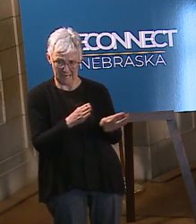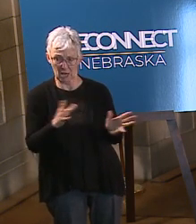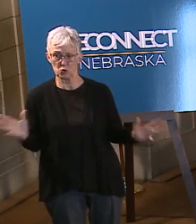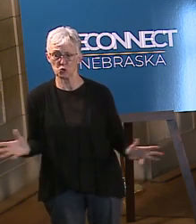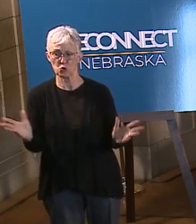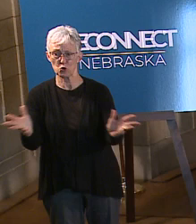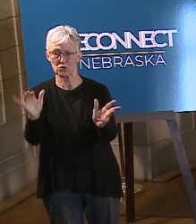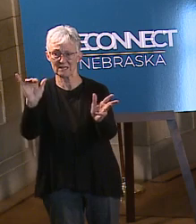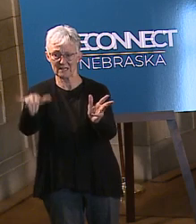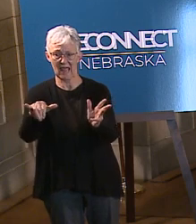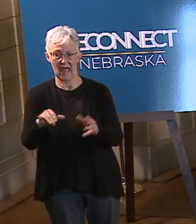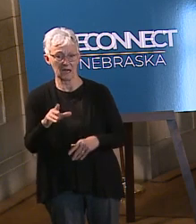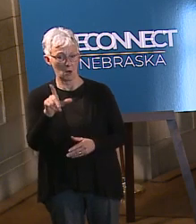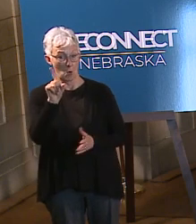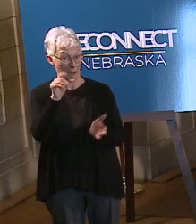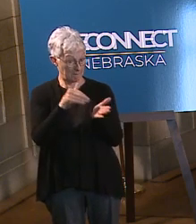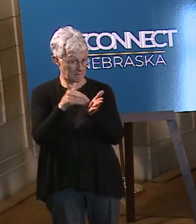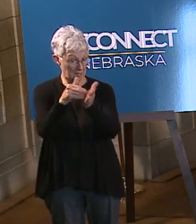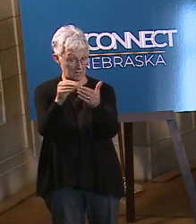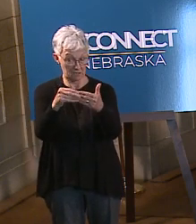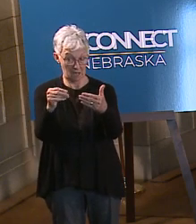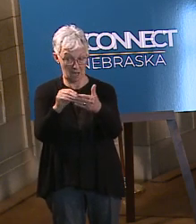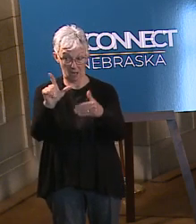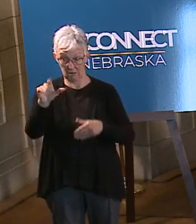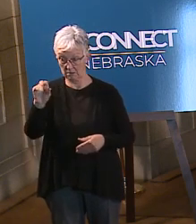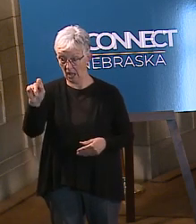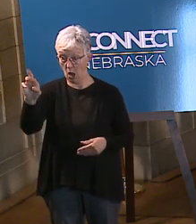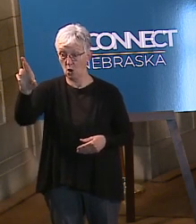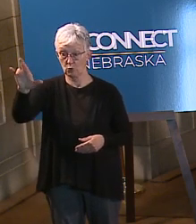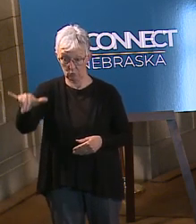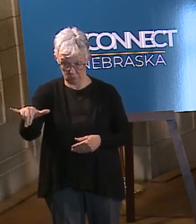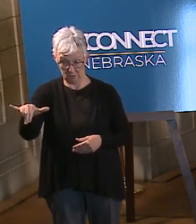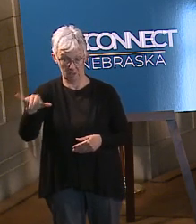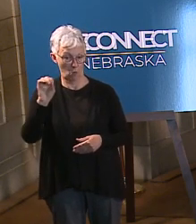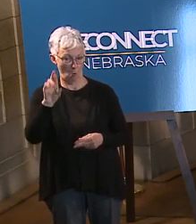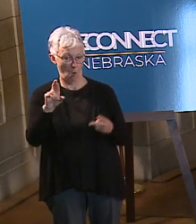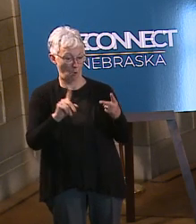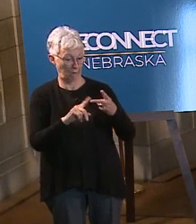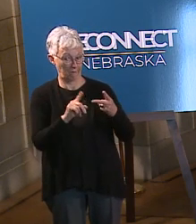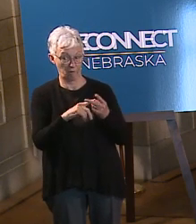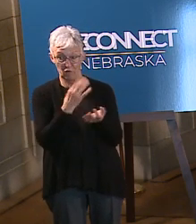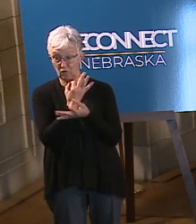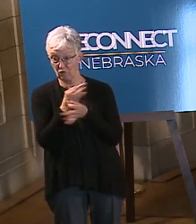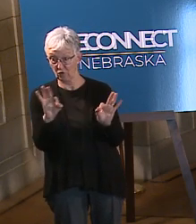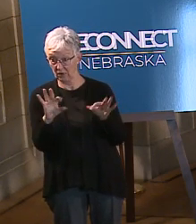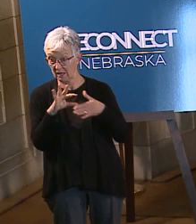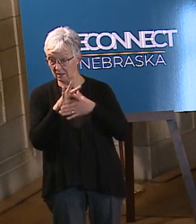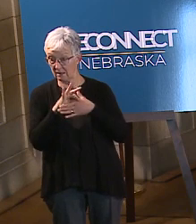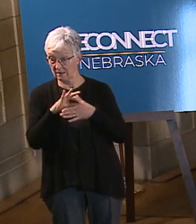DO YOU HAVE ANY PLANS TO HELP